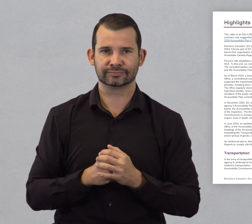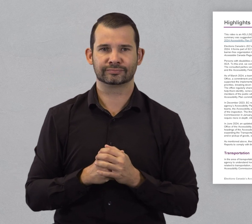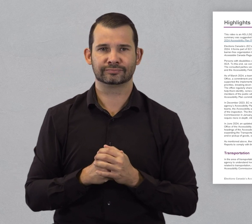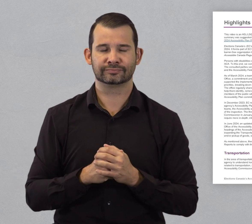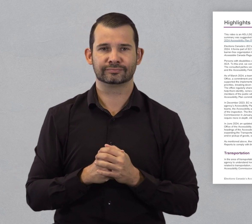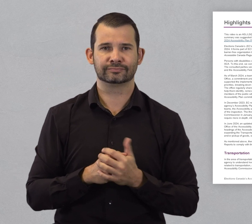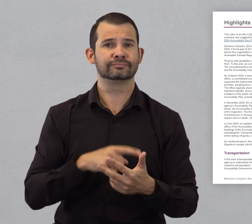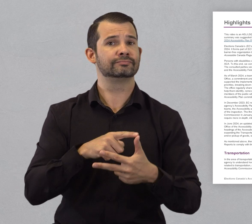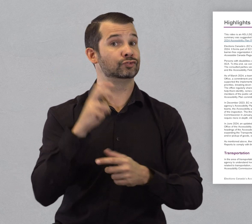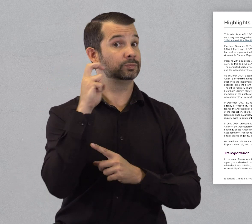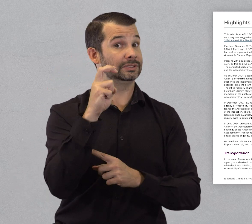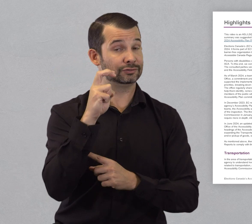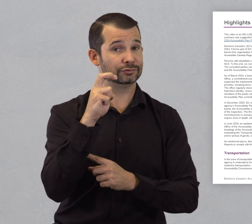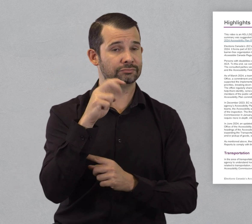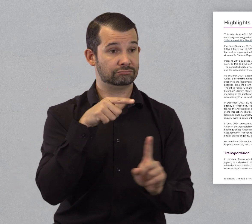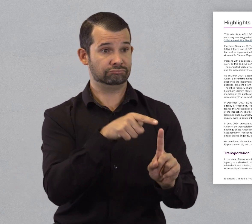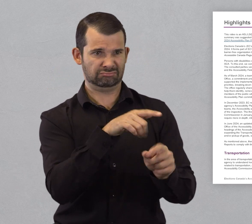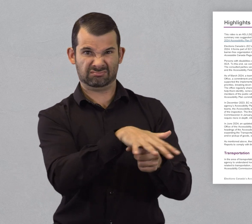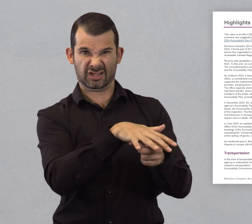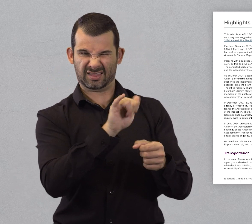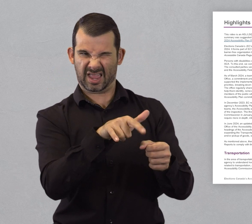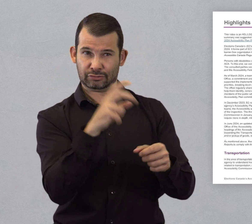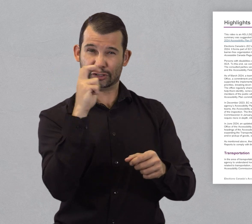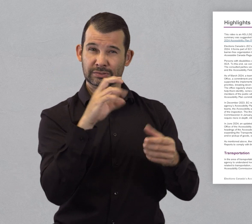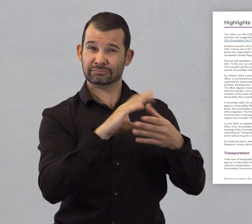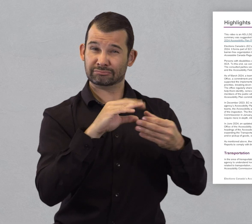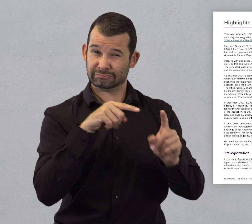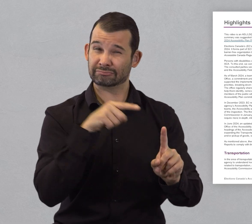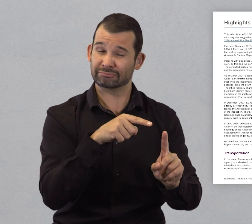Transportation In the area of transportation,